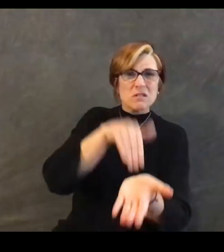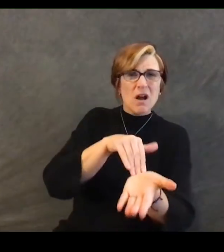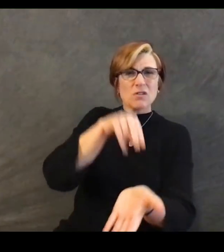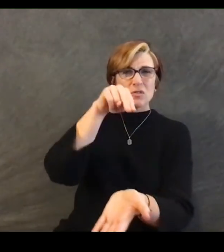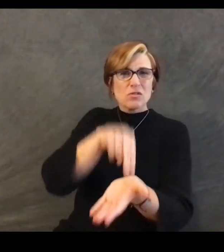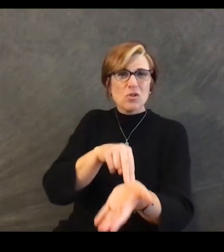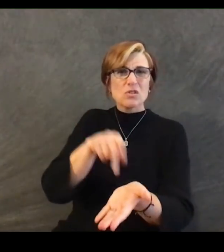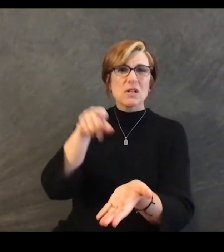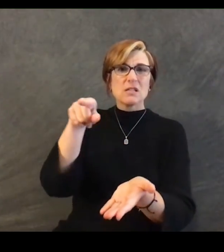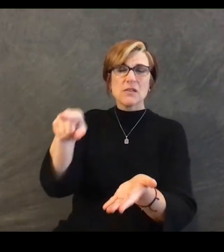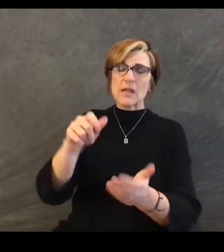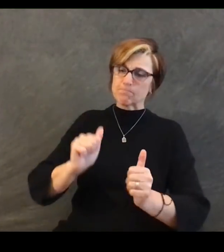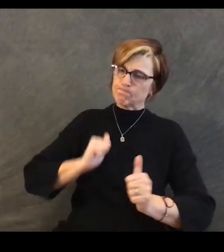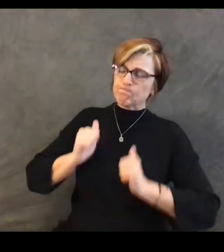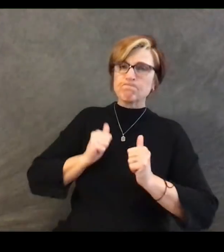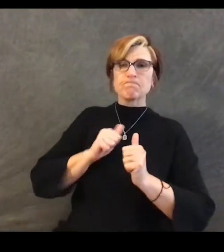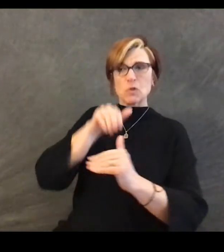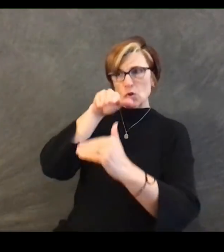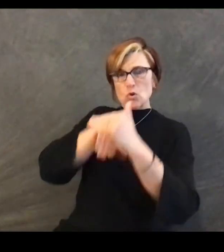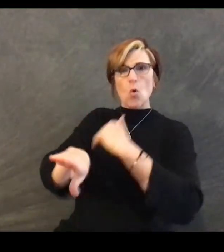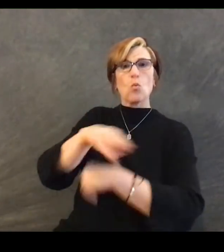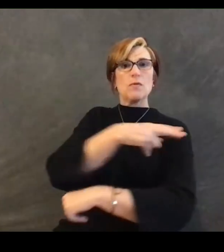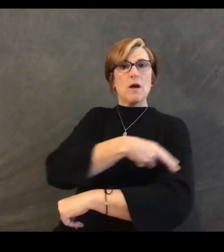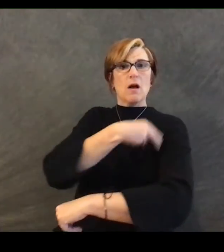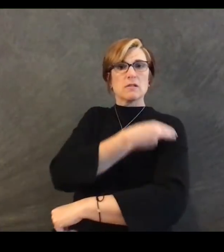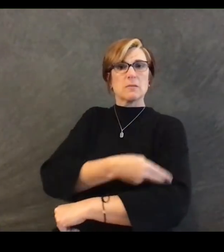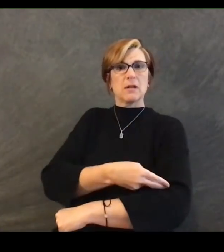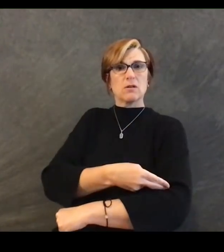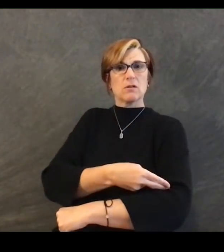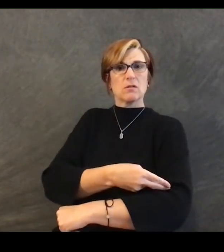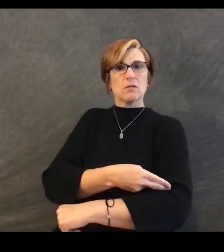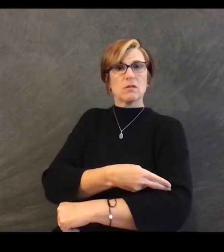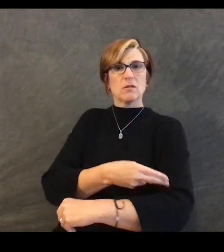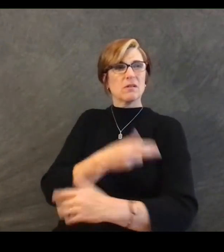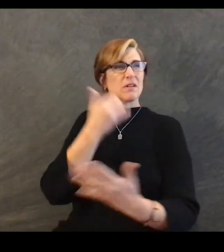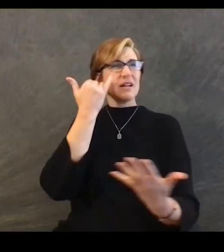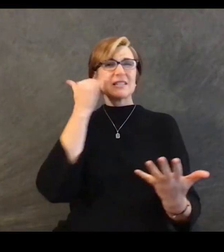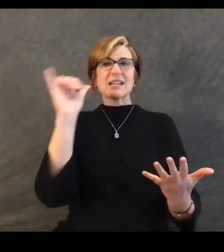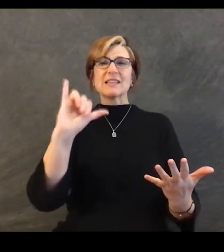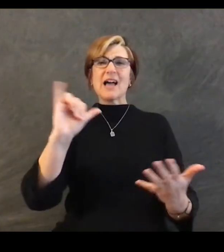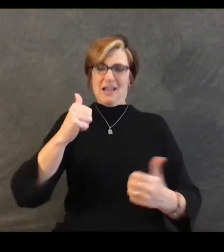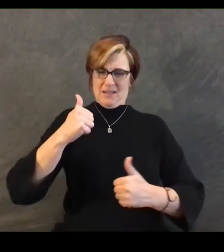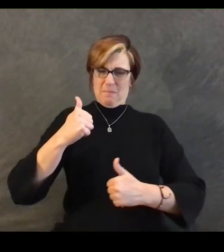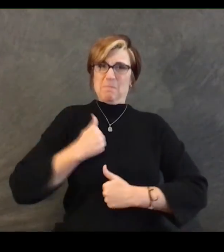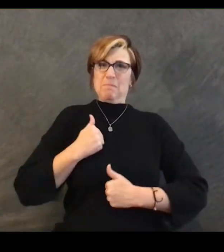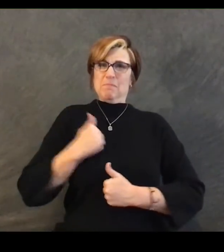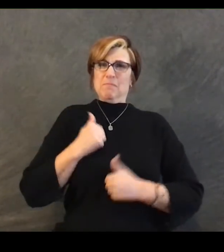it's like military people going into battle going into war the bravery is